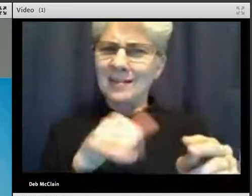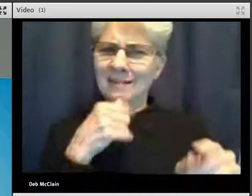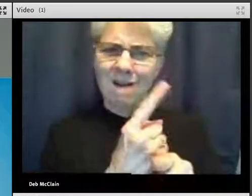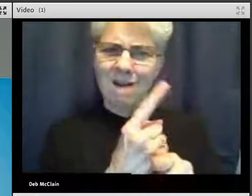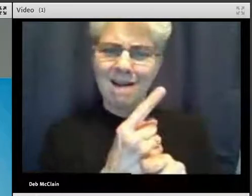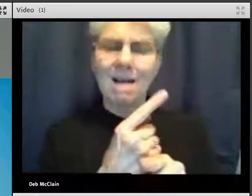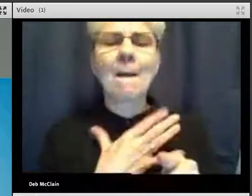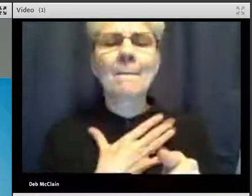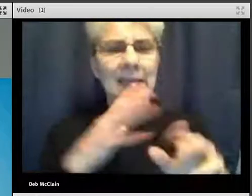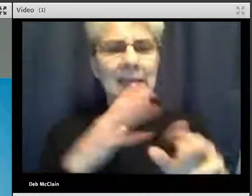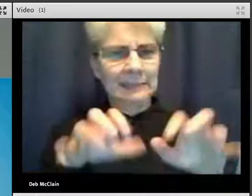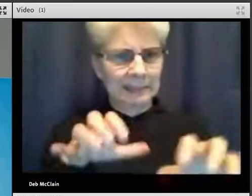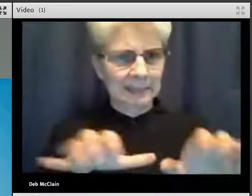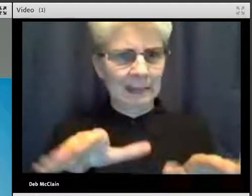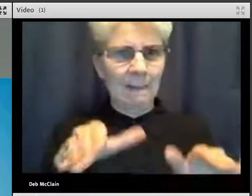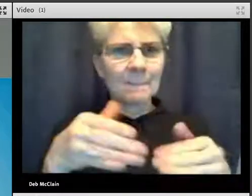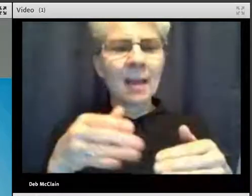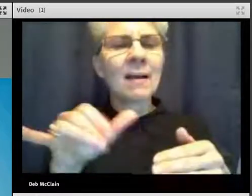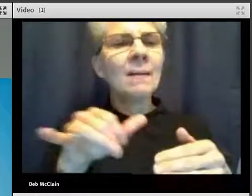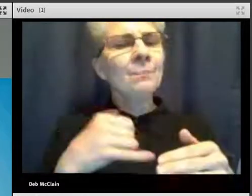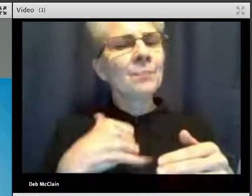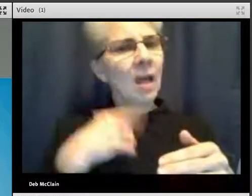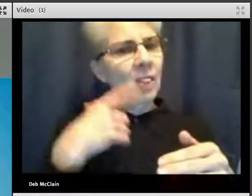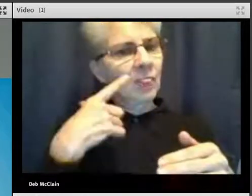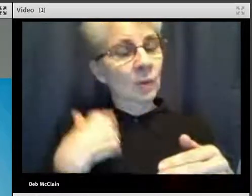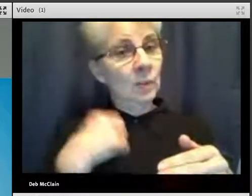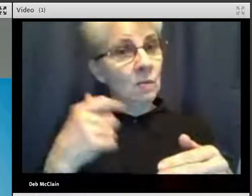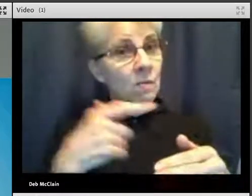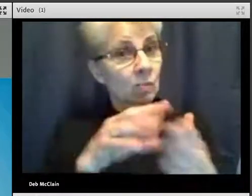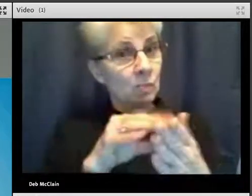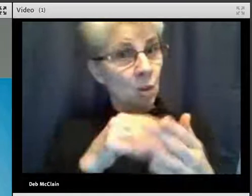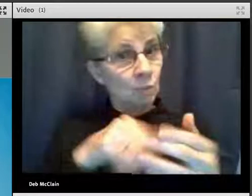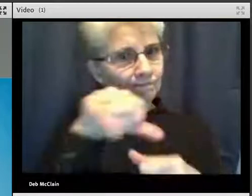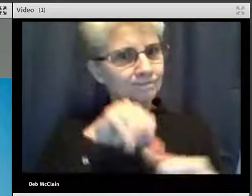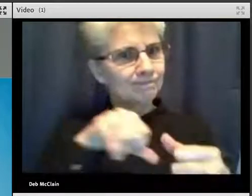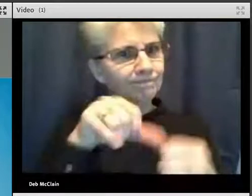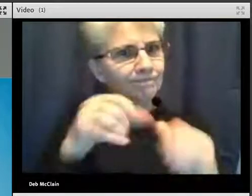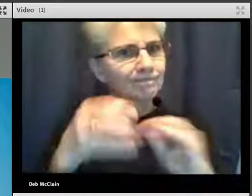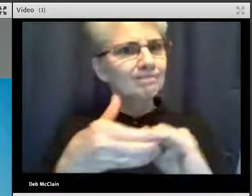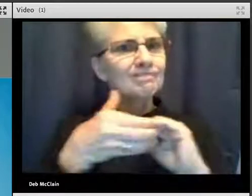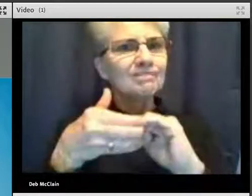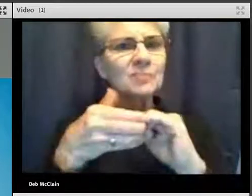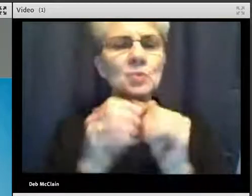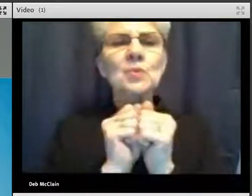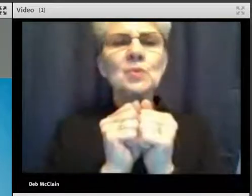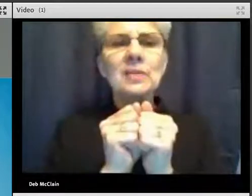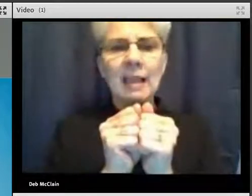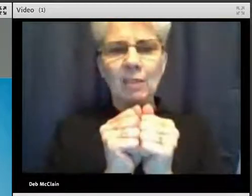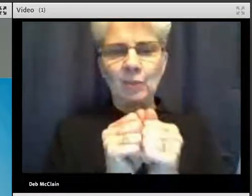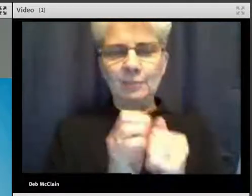Please put that in the chat box as well. I think we all learn when we all are talking and we are collaboratively learning.